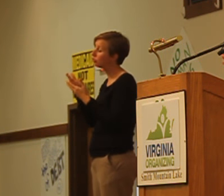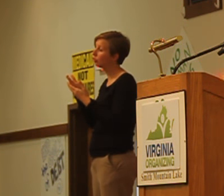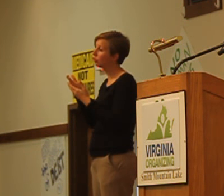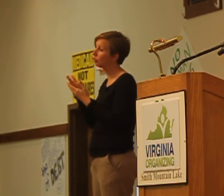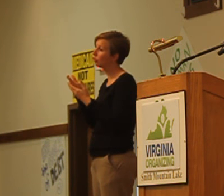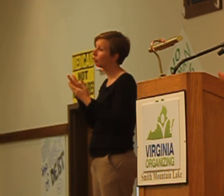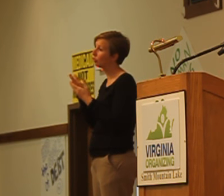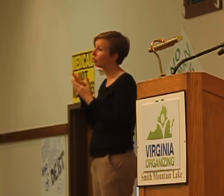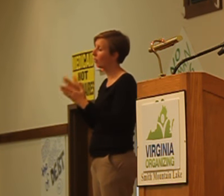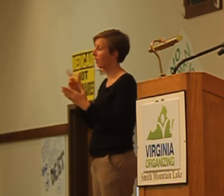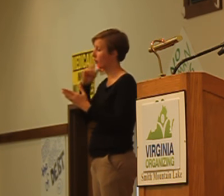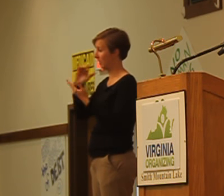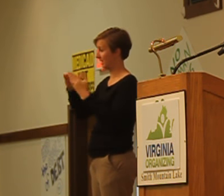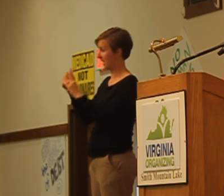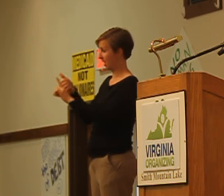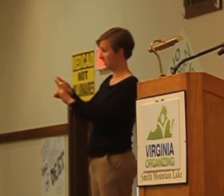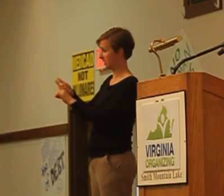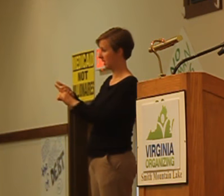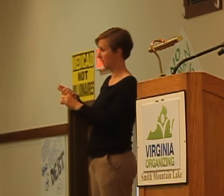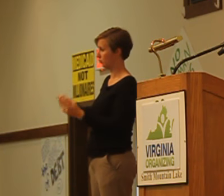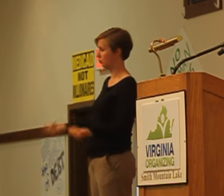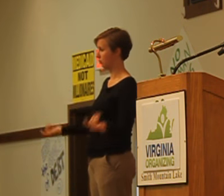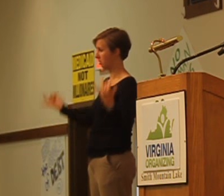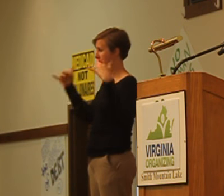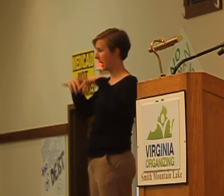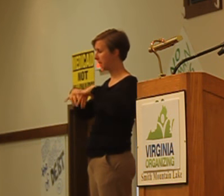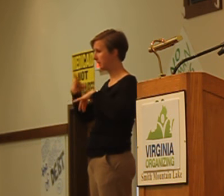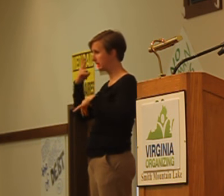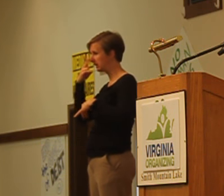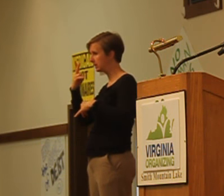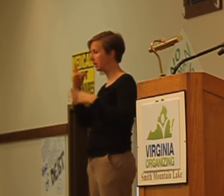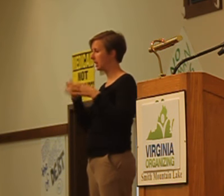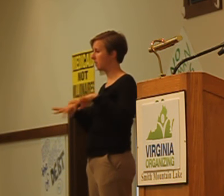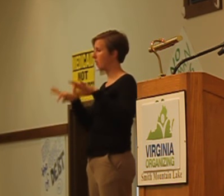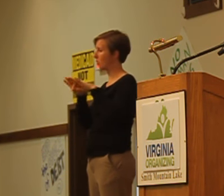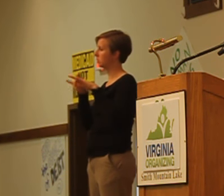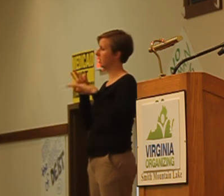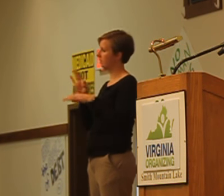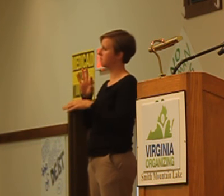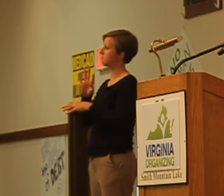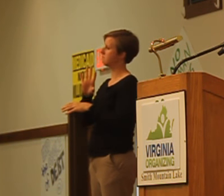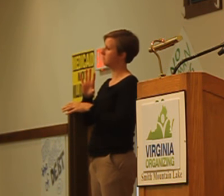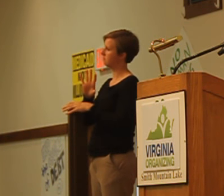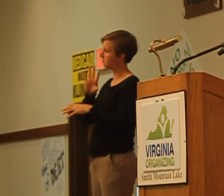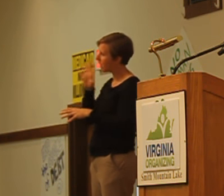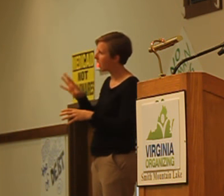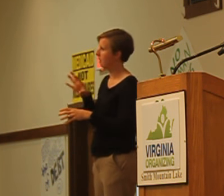the town can come together and see how important it is to be involved in local elections. Thank you.